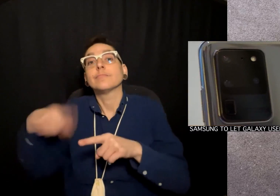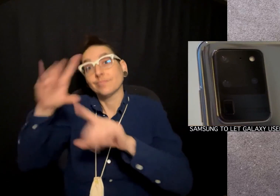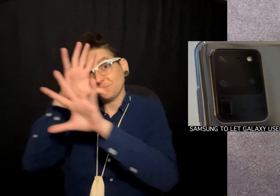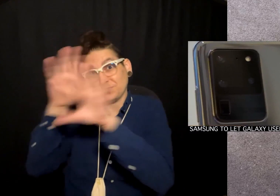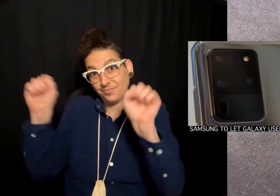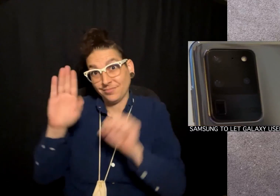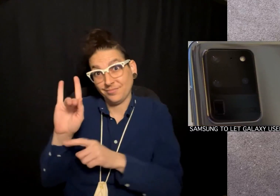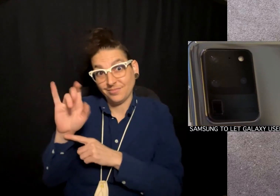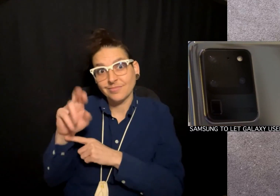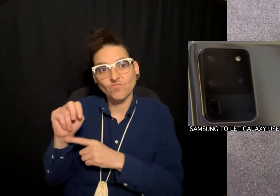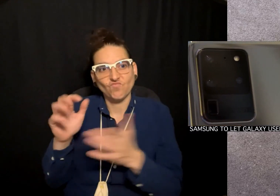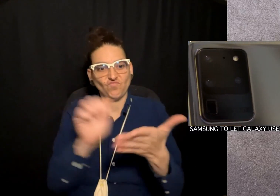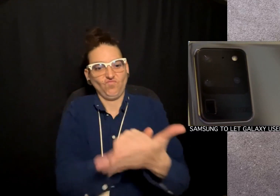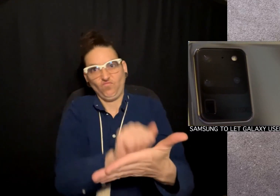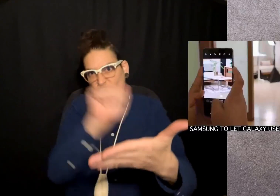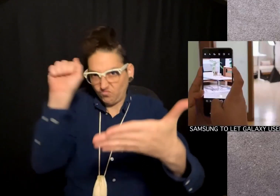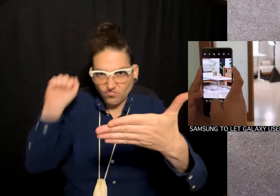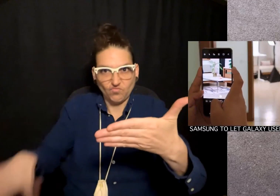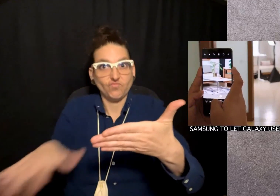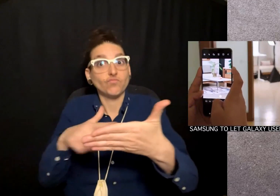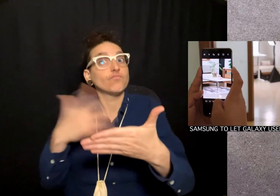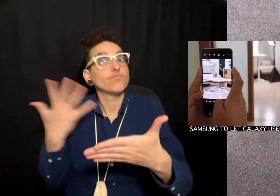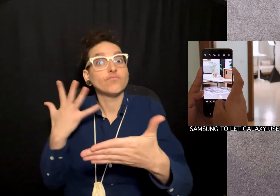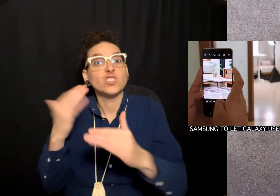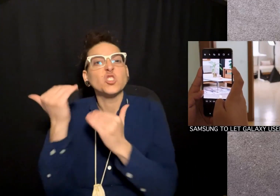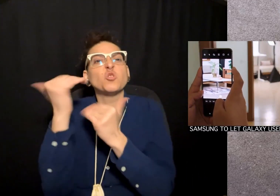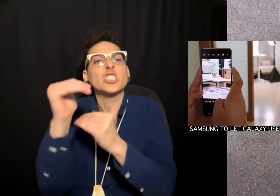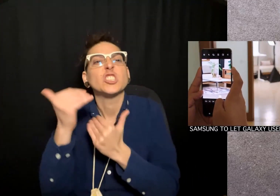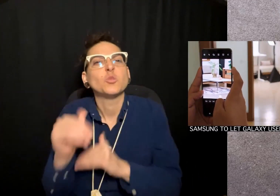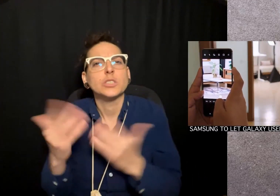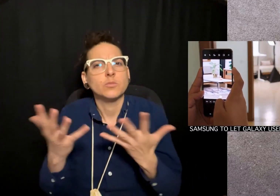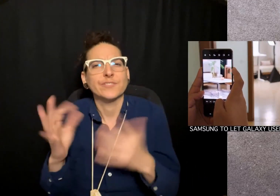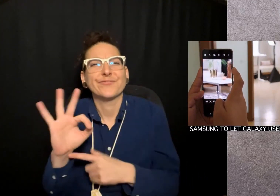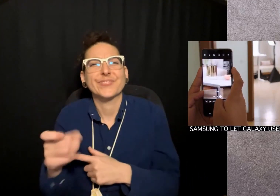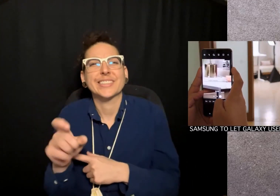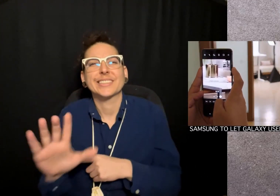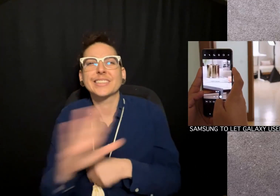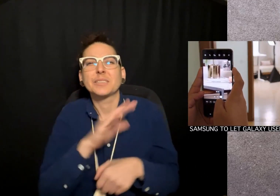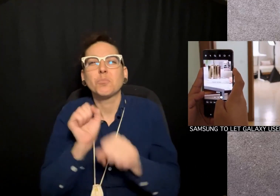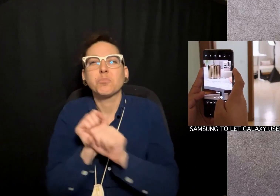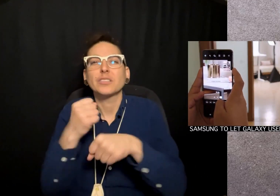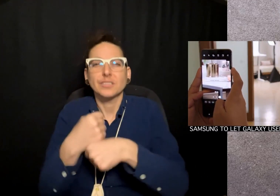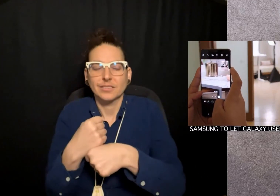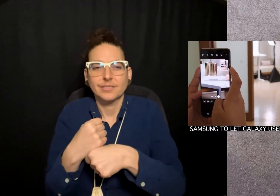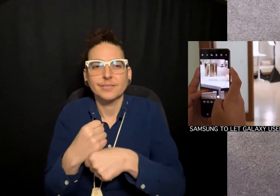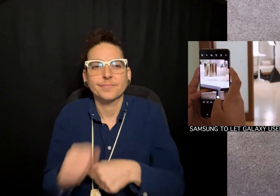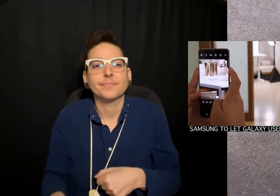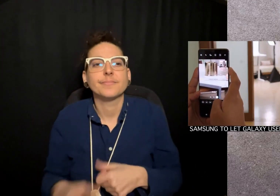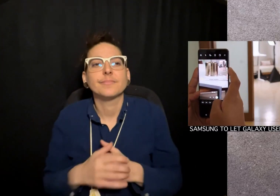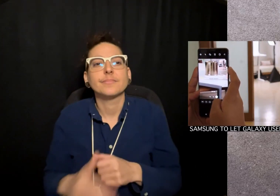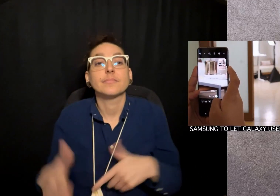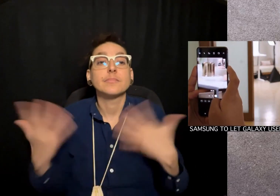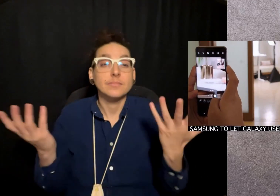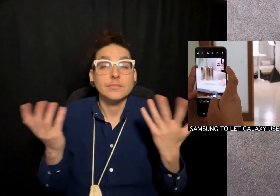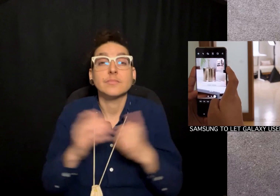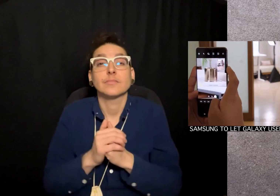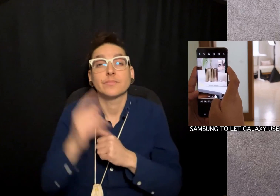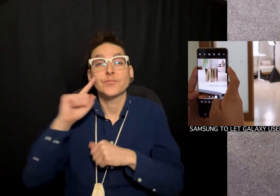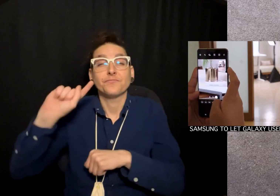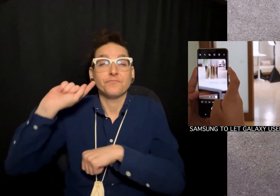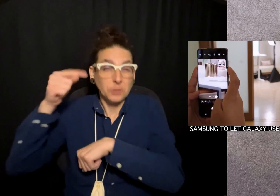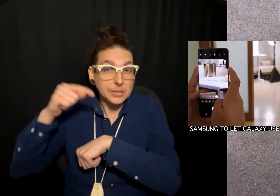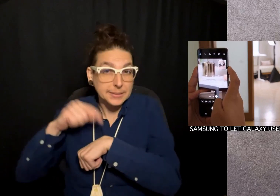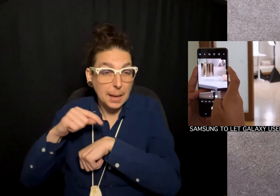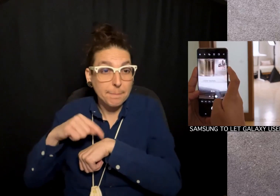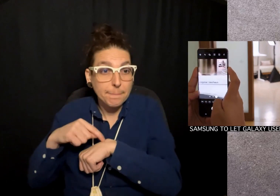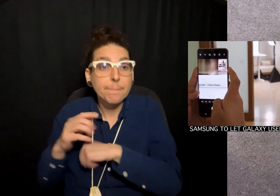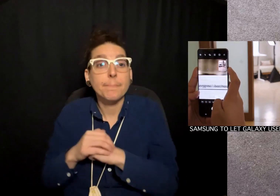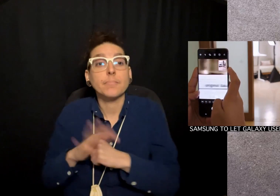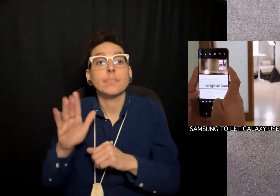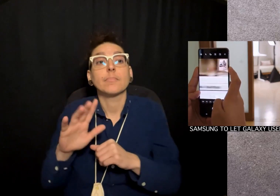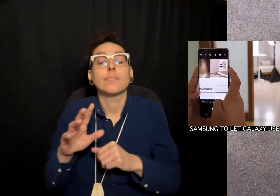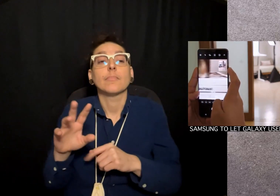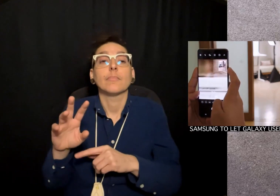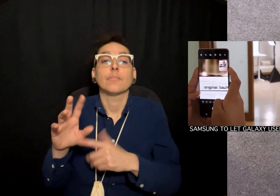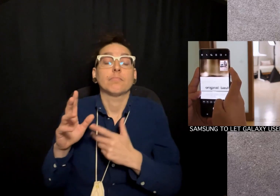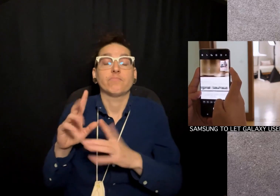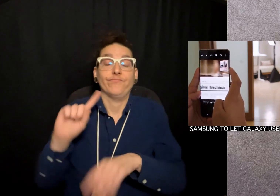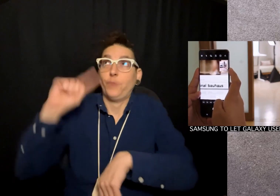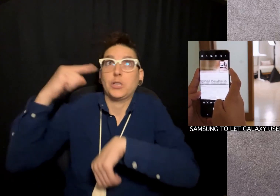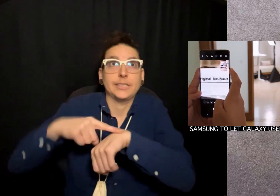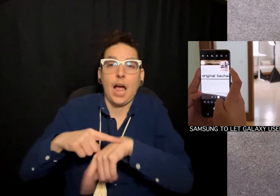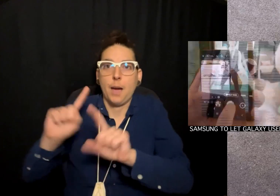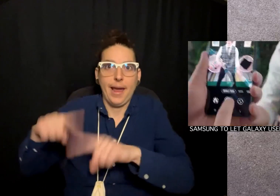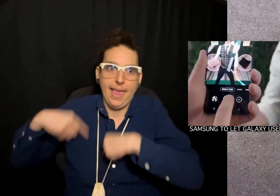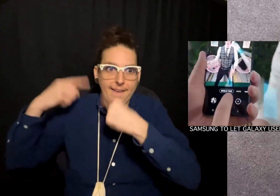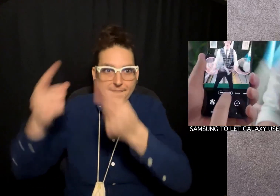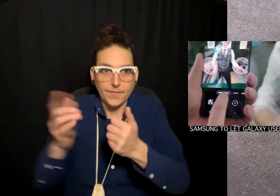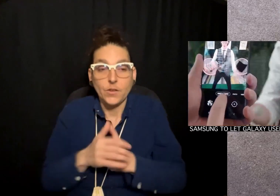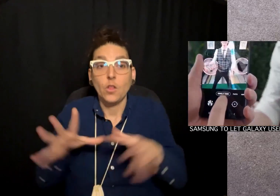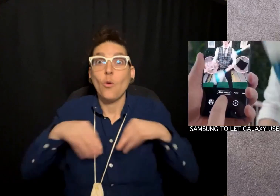President Biden to remove the restrictions on fixing their products